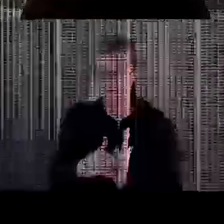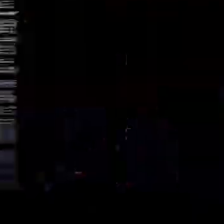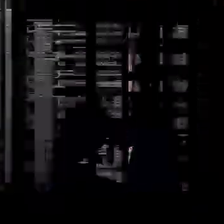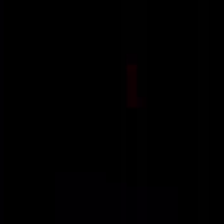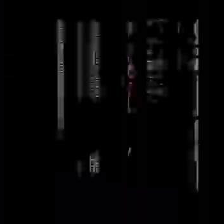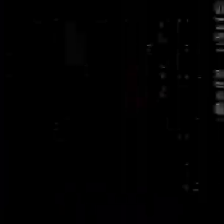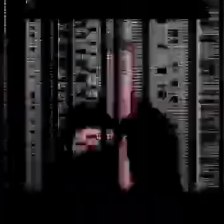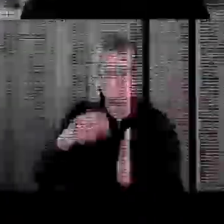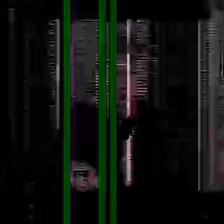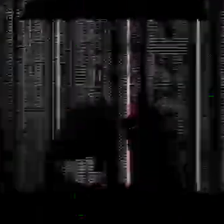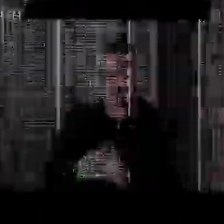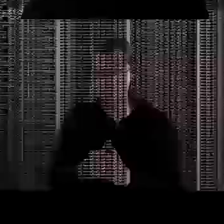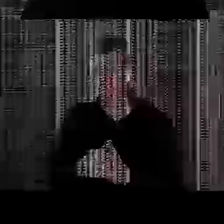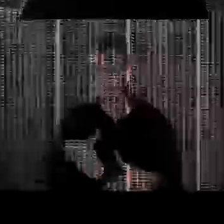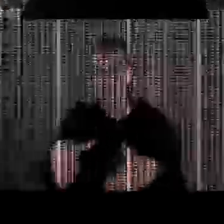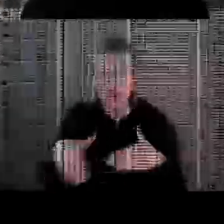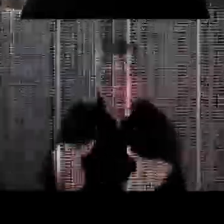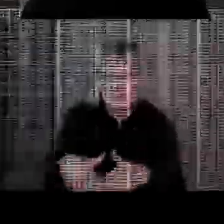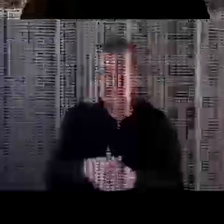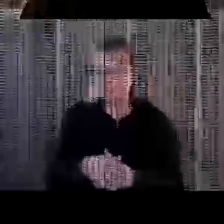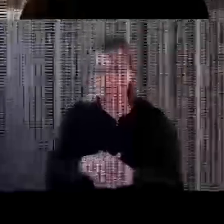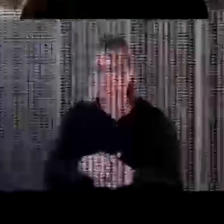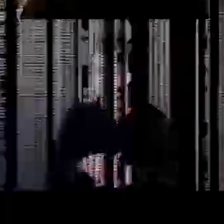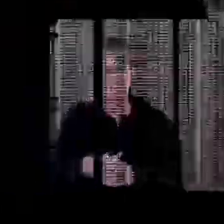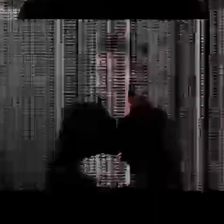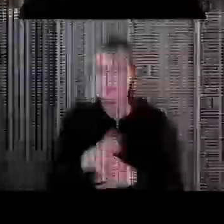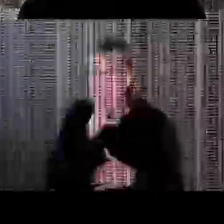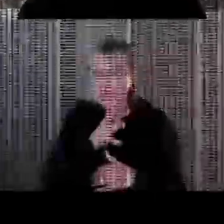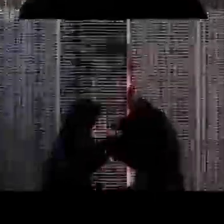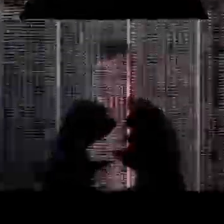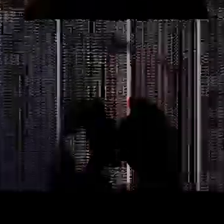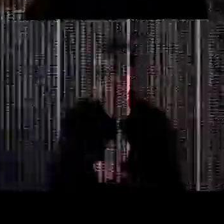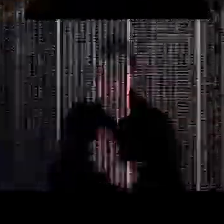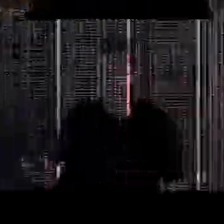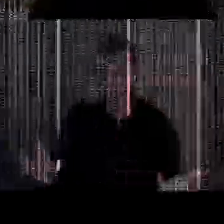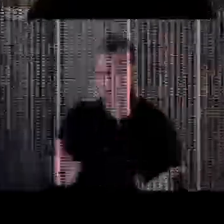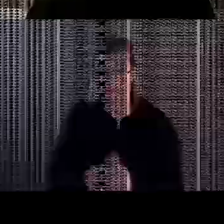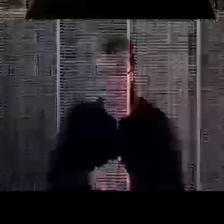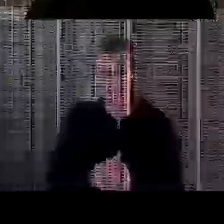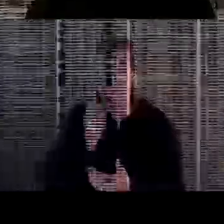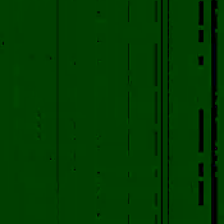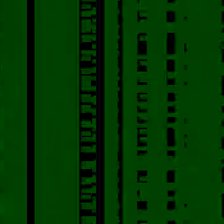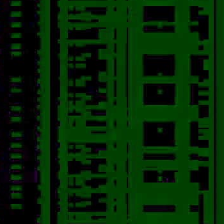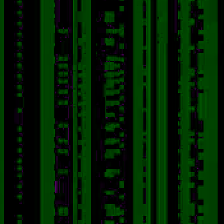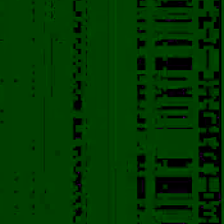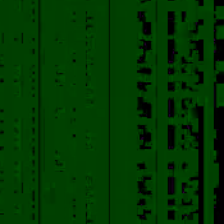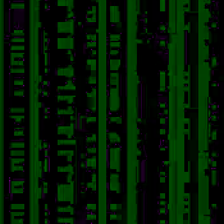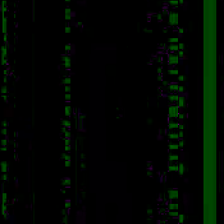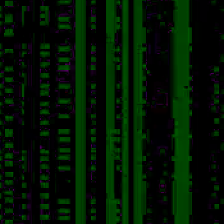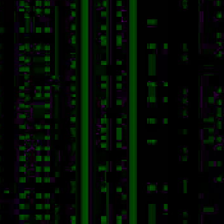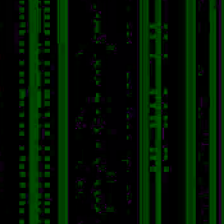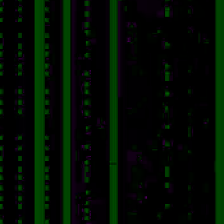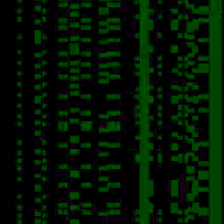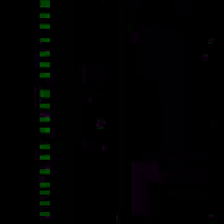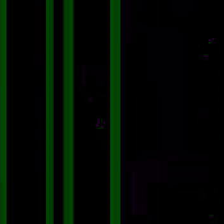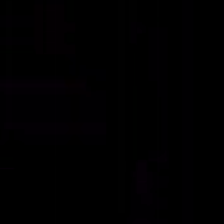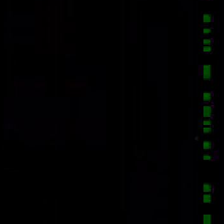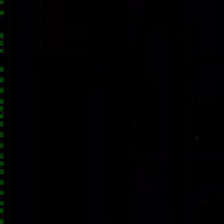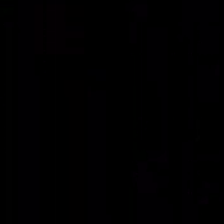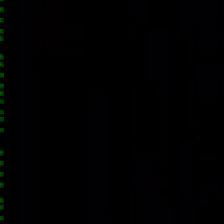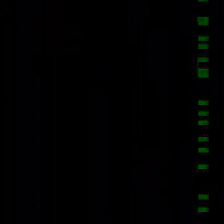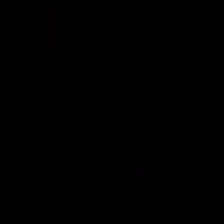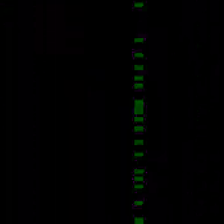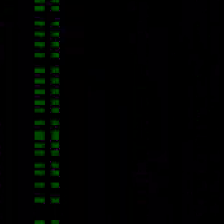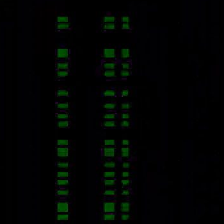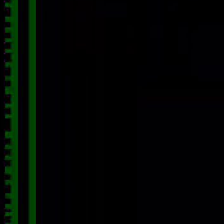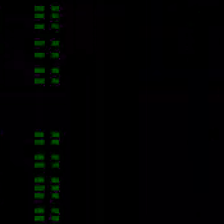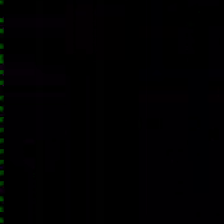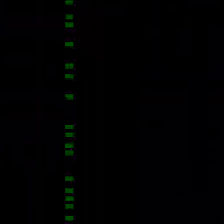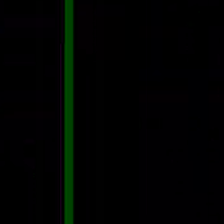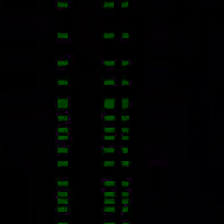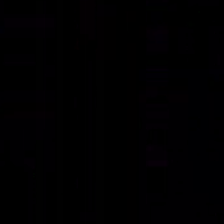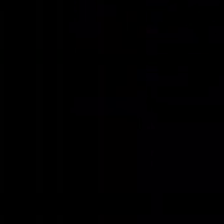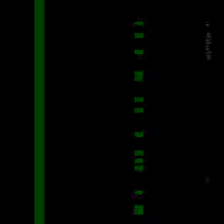Reading, walking, speaking, everything. She also had to learn that the color red means stop. Dad